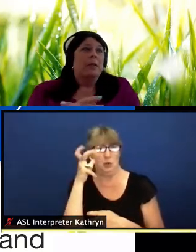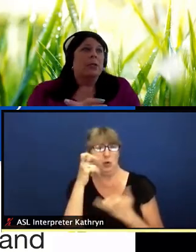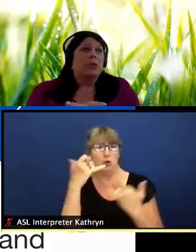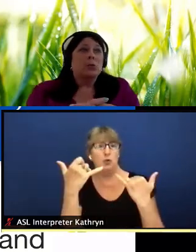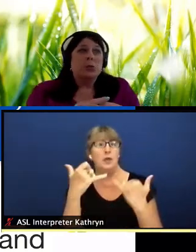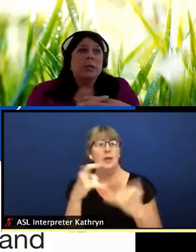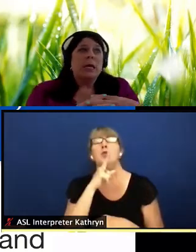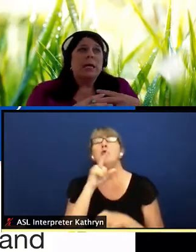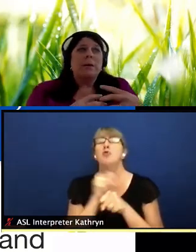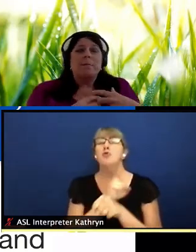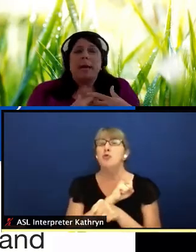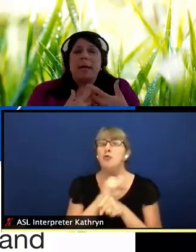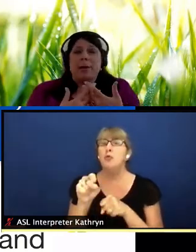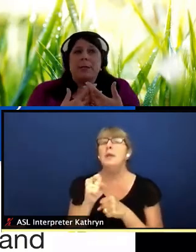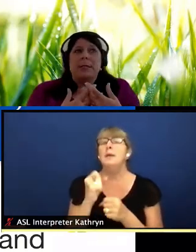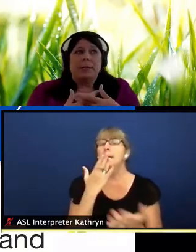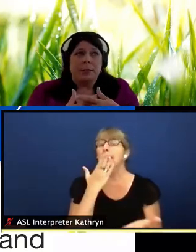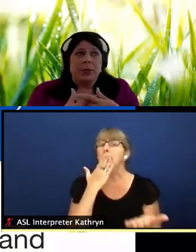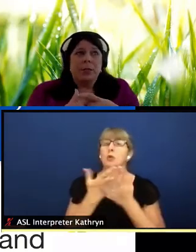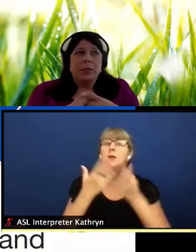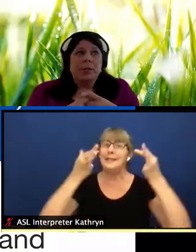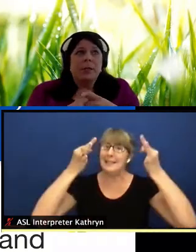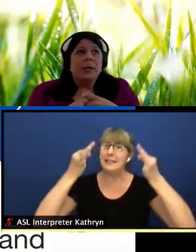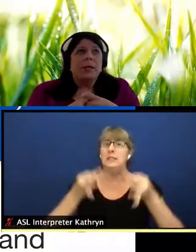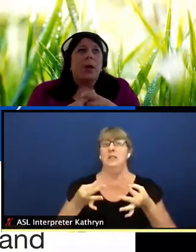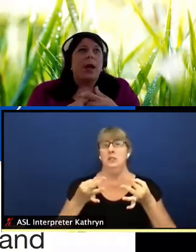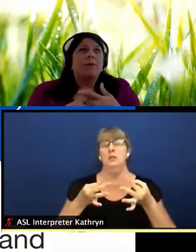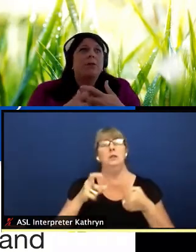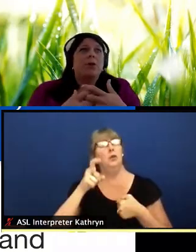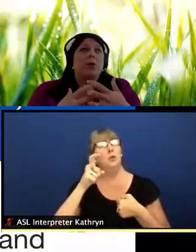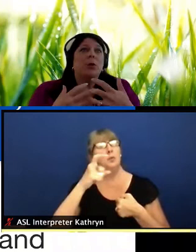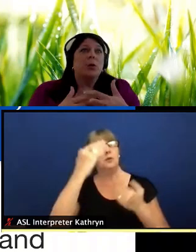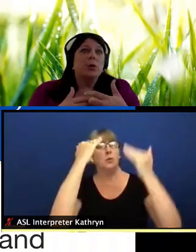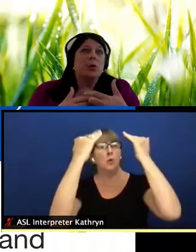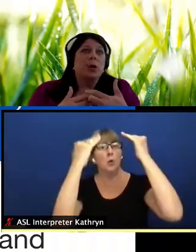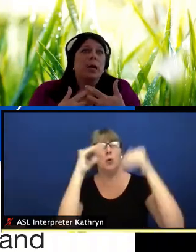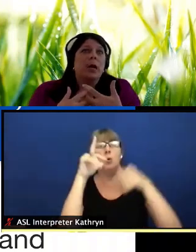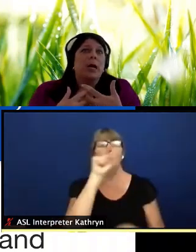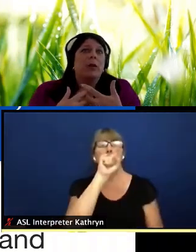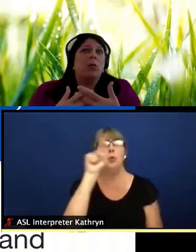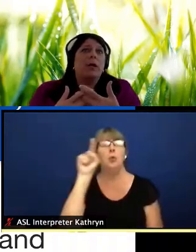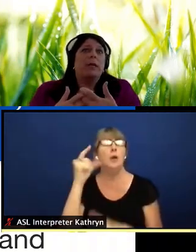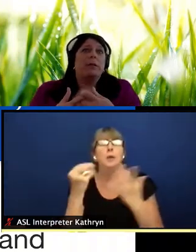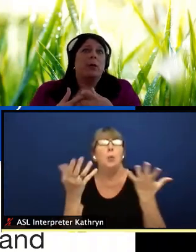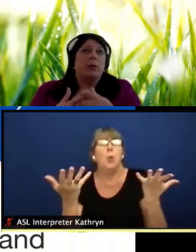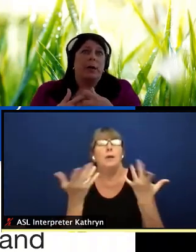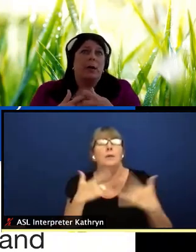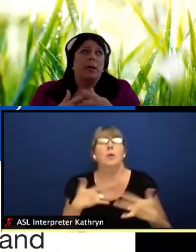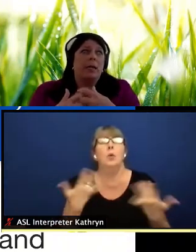To truly make good decisions. You have to know who and what is going on.